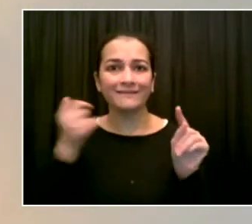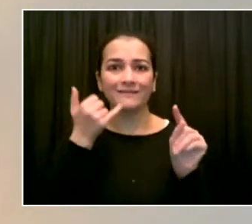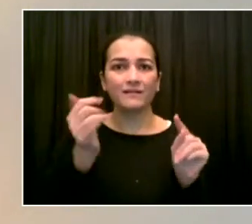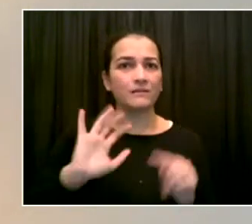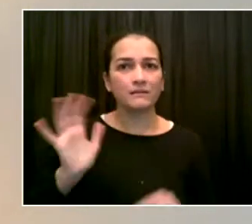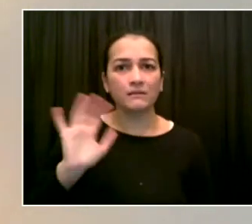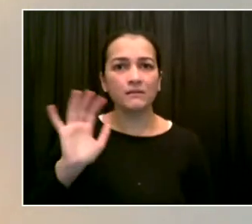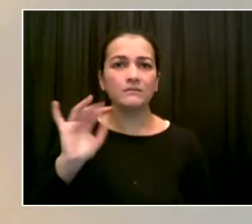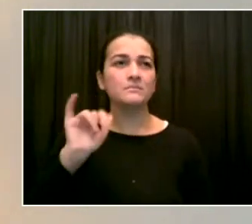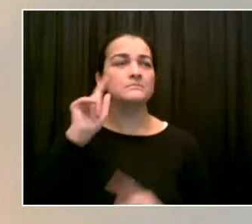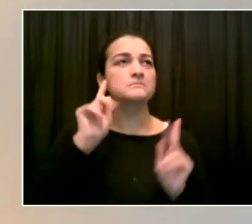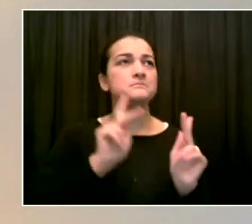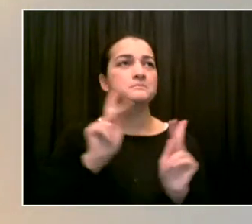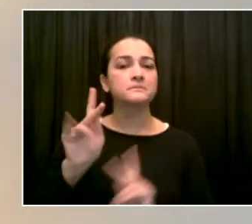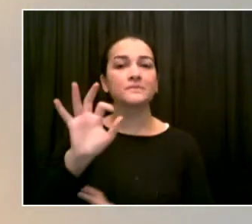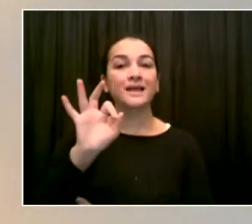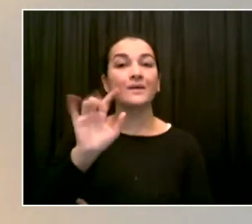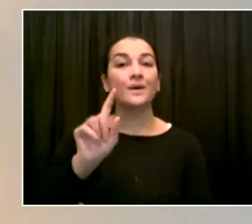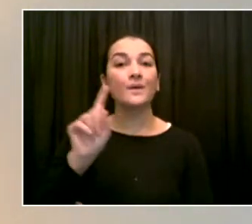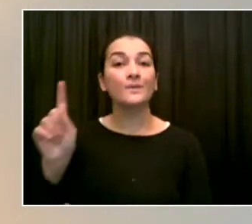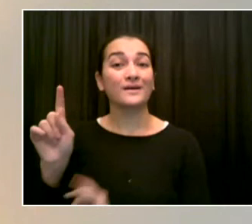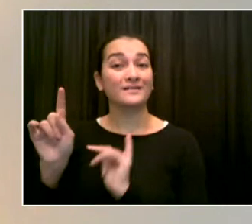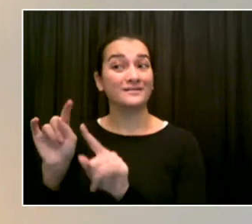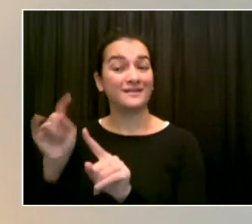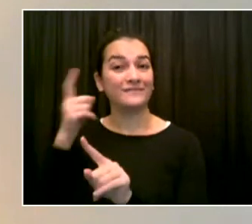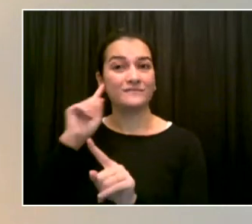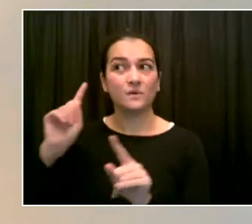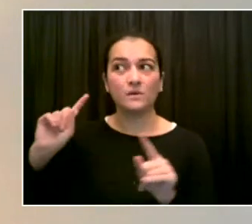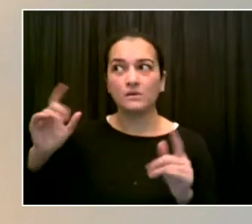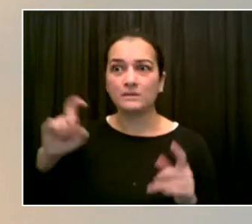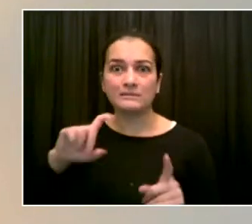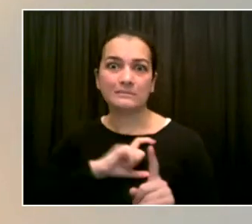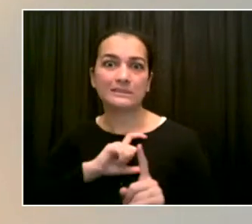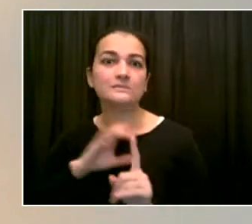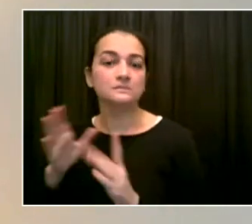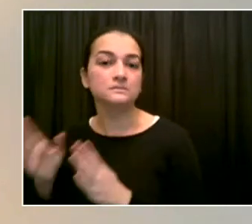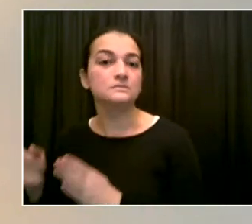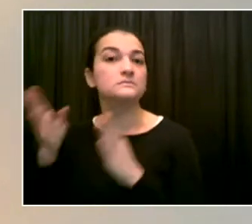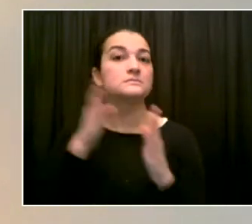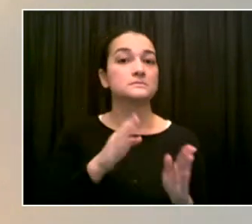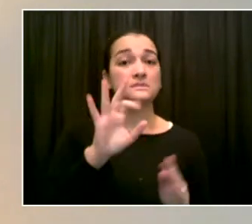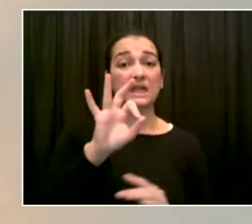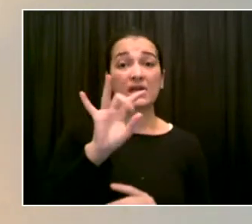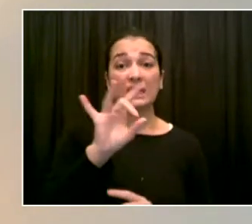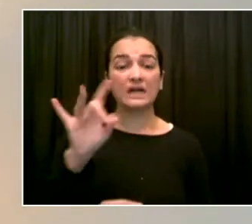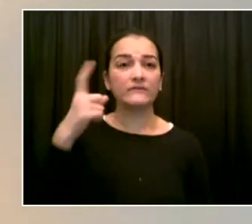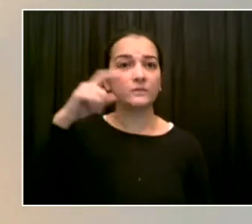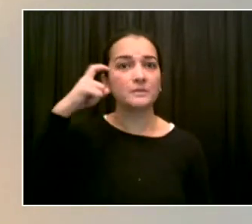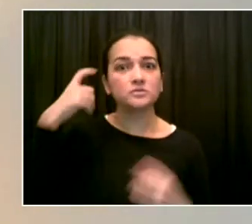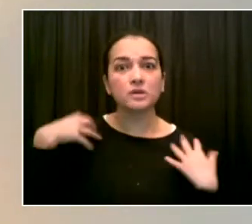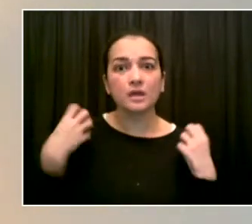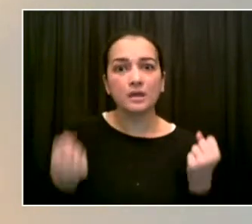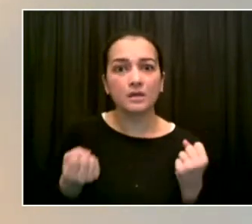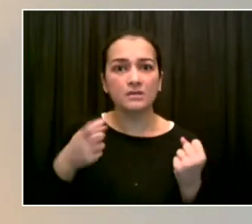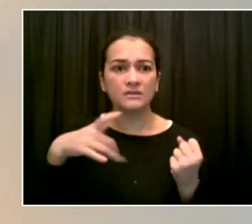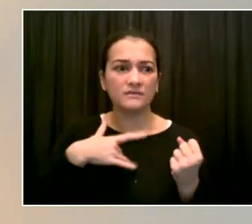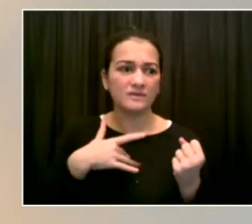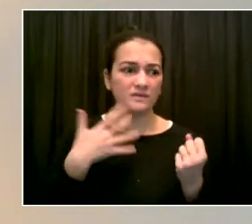AND TALKING ON THE PHONE. THE FCC DECISION TO ADD THAT THE NUMBER WILL SAVE